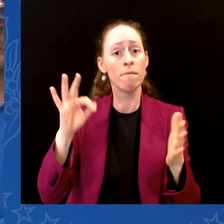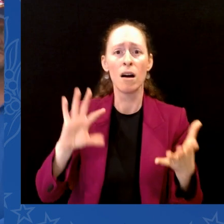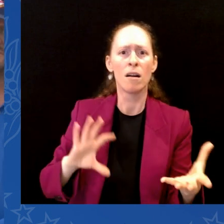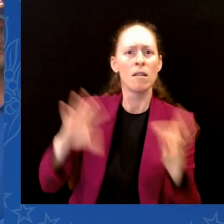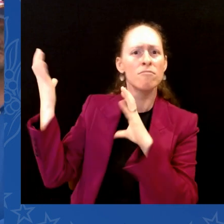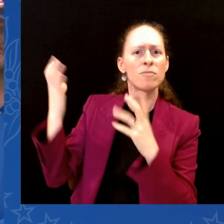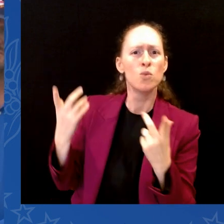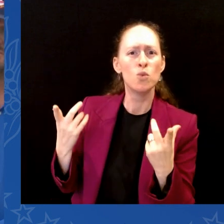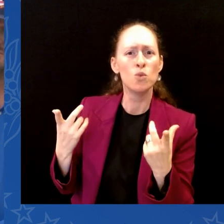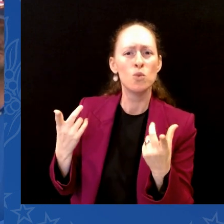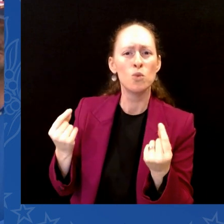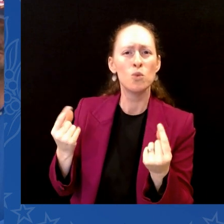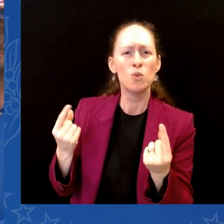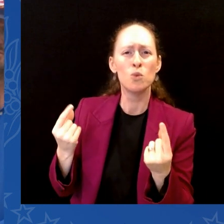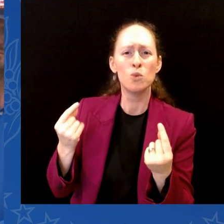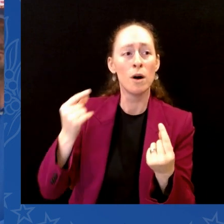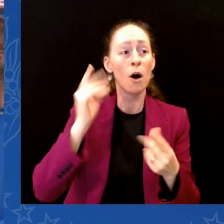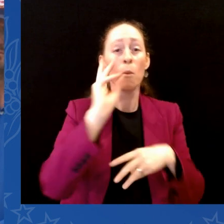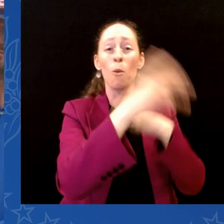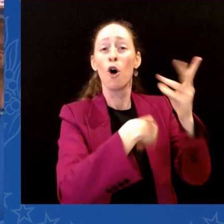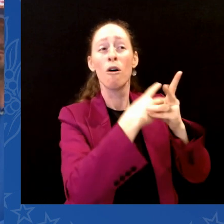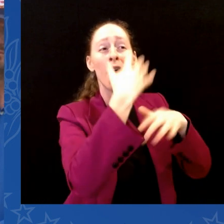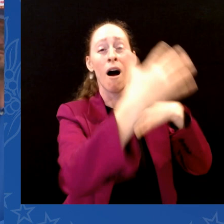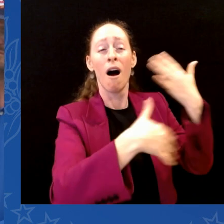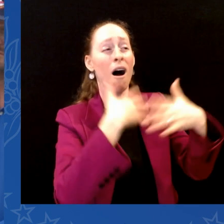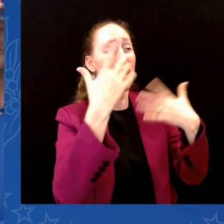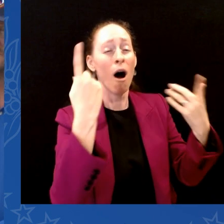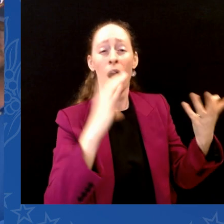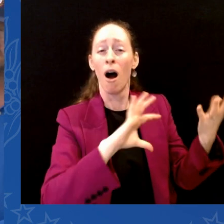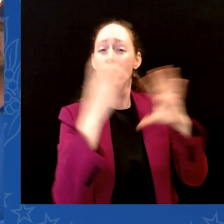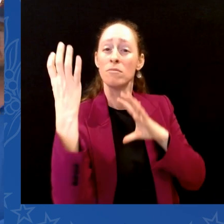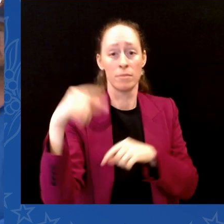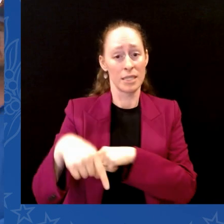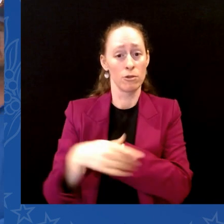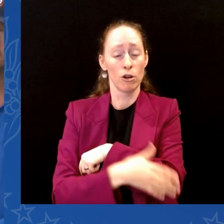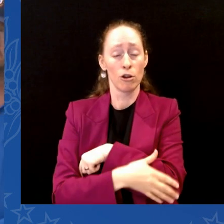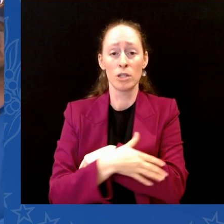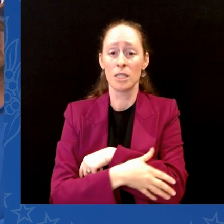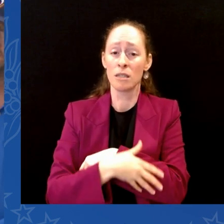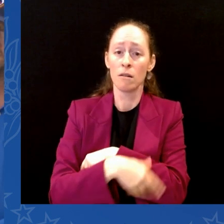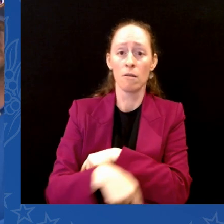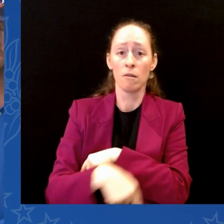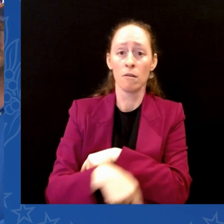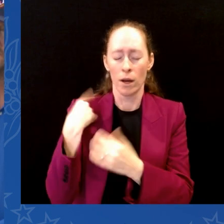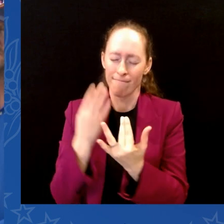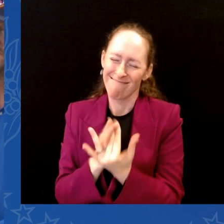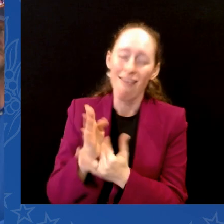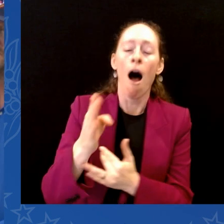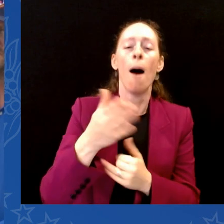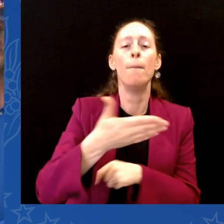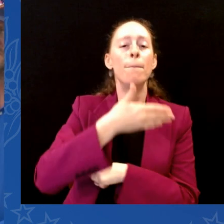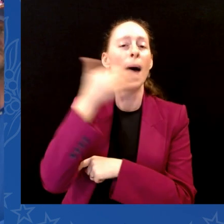than we went into it. And that's what we're going to do this time around: come out of it better. Because we're -- this is the United States of America,